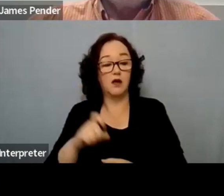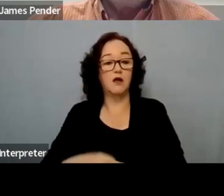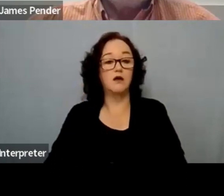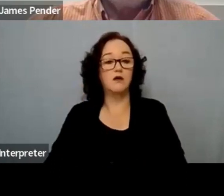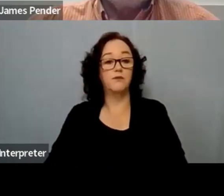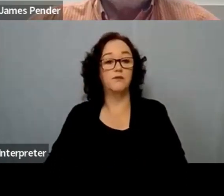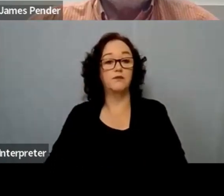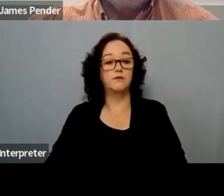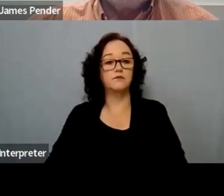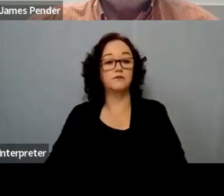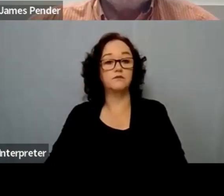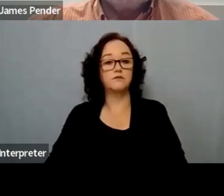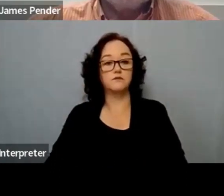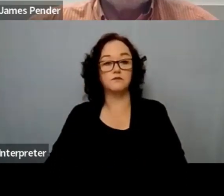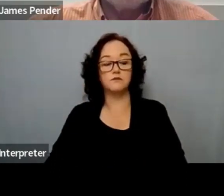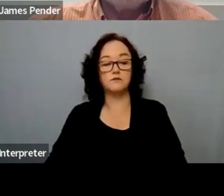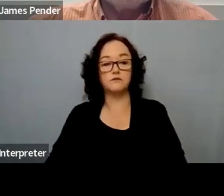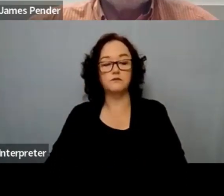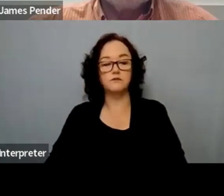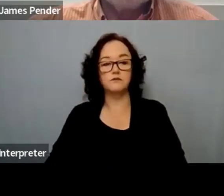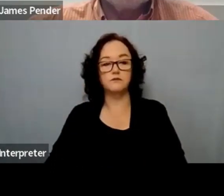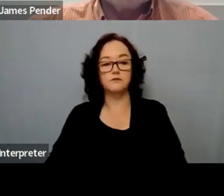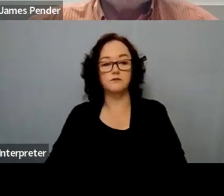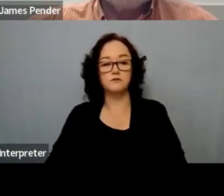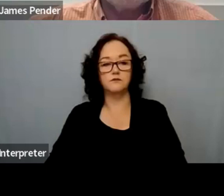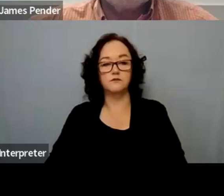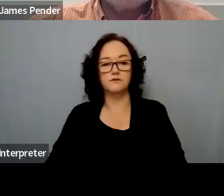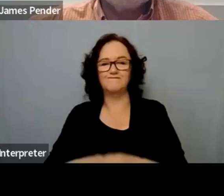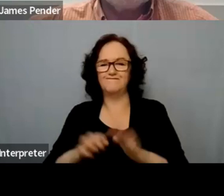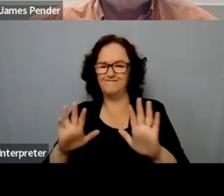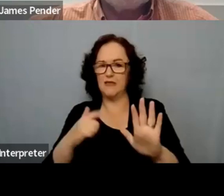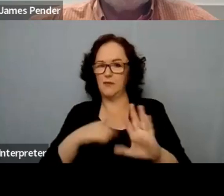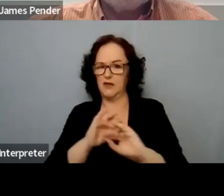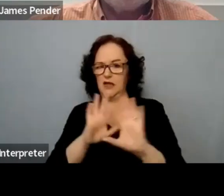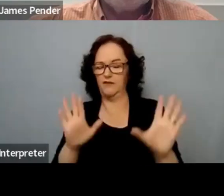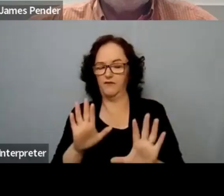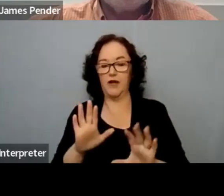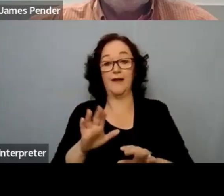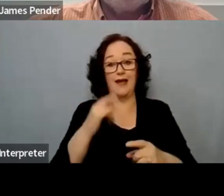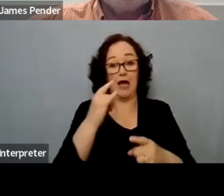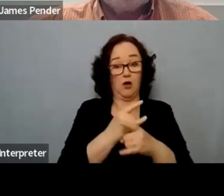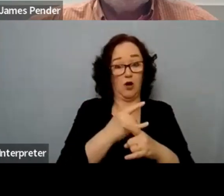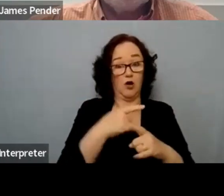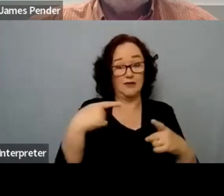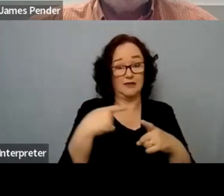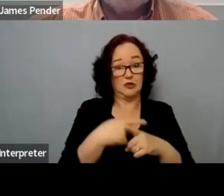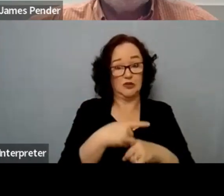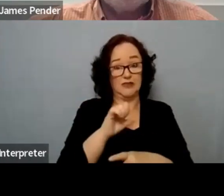Drew Nagele: I'll just I'll just clarify that, you know, alcohol syndrome, technically is not an acquired brain injury because it